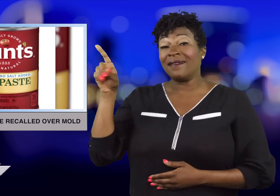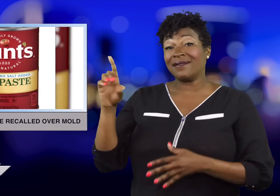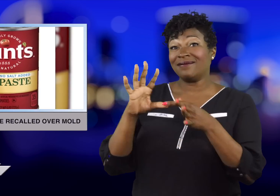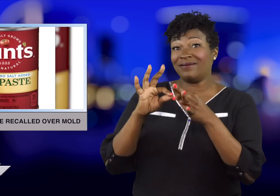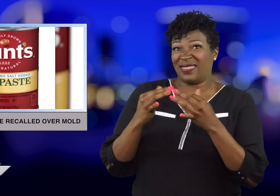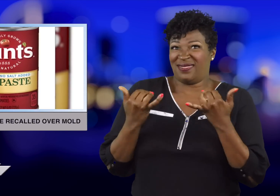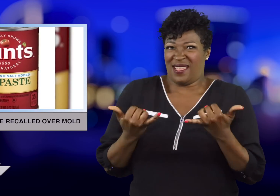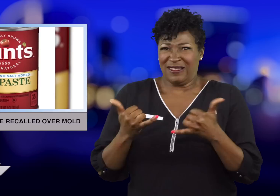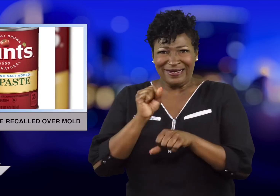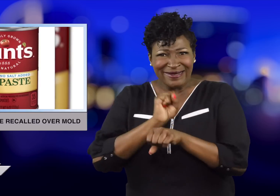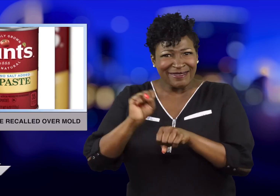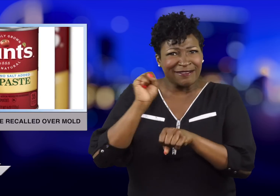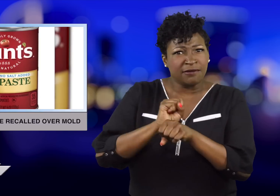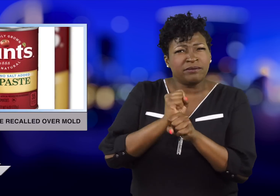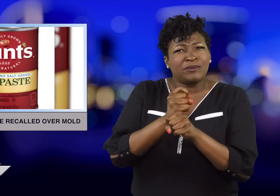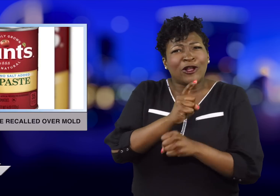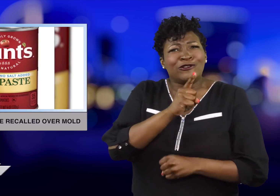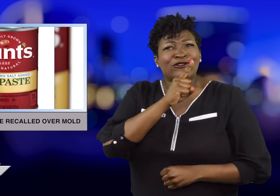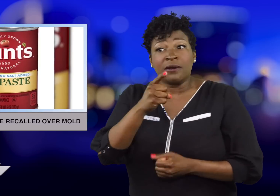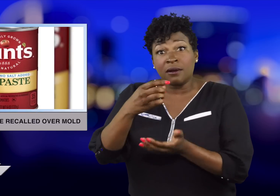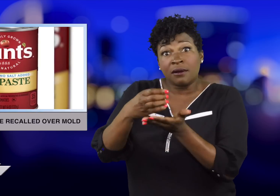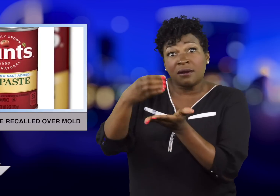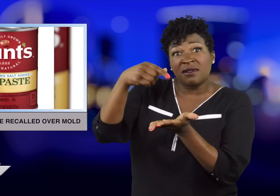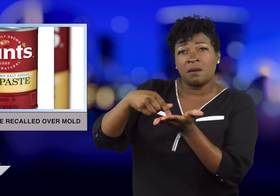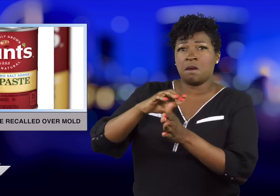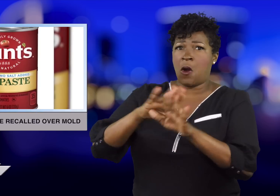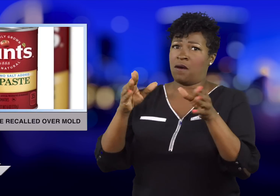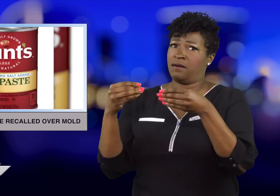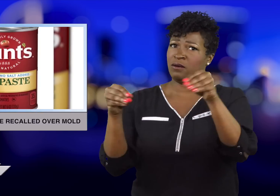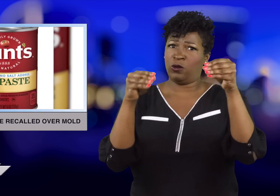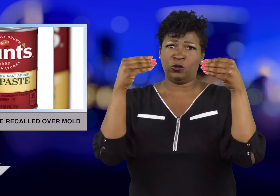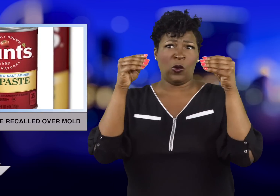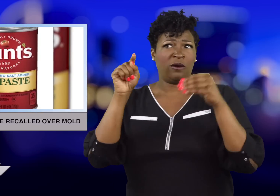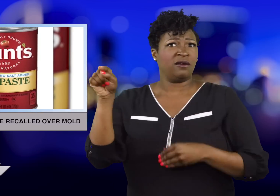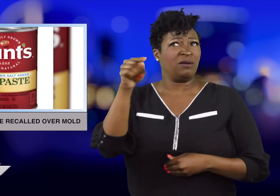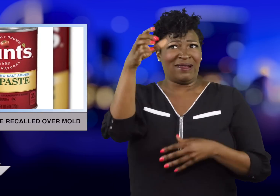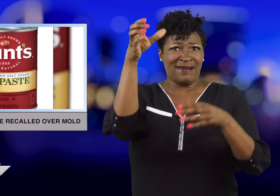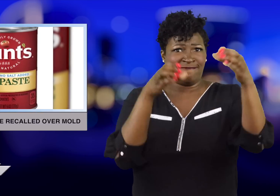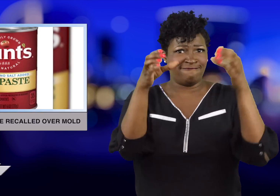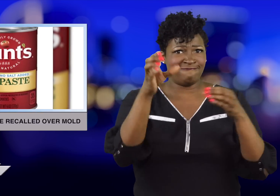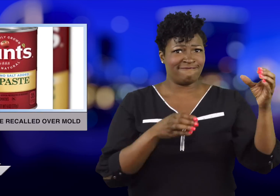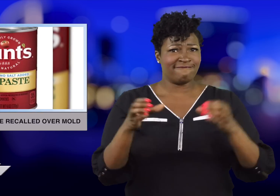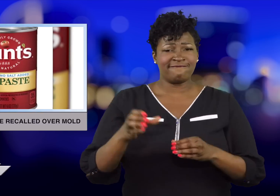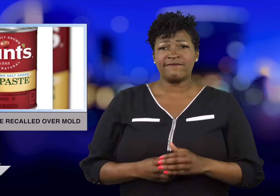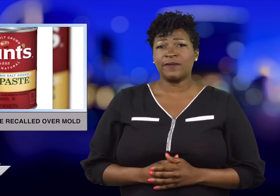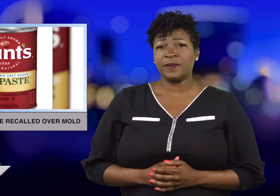ConAgra says it is working to make sure no more of the cans are sold in stores.